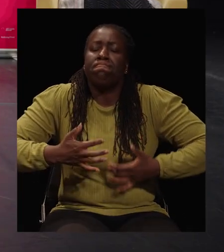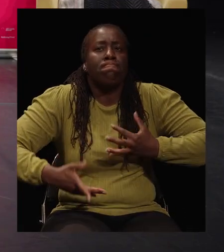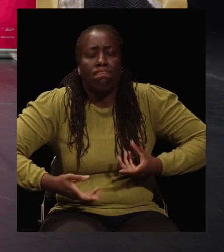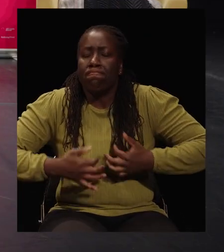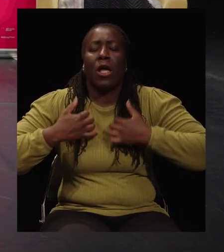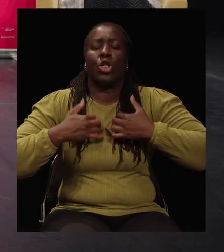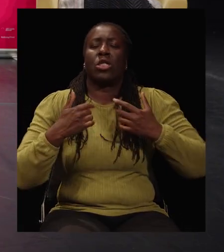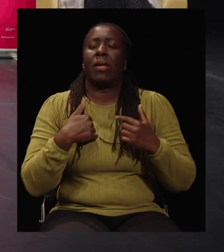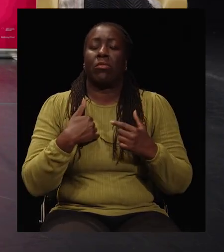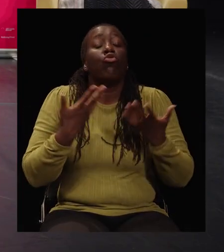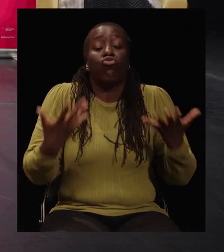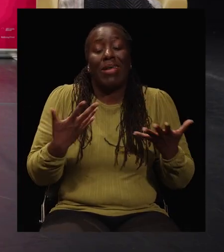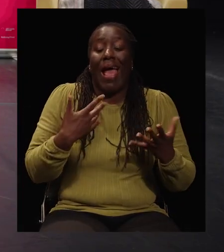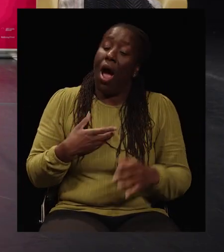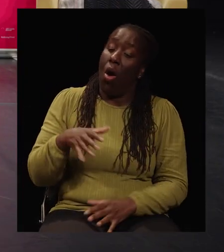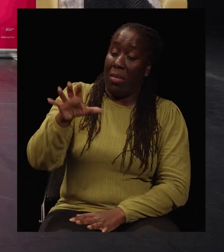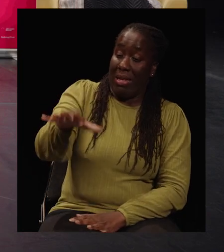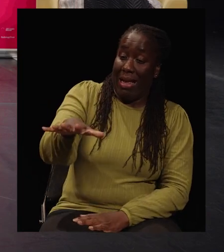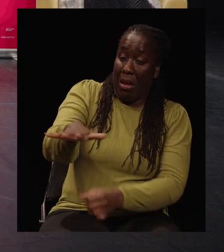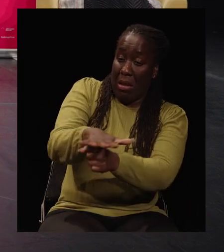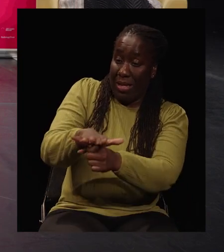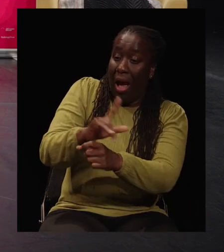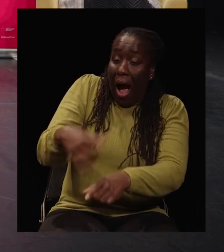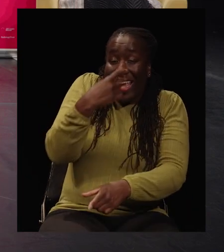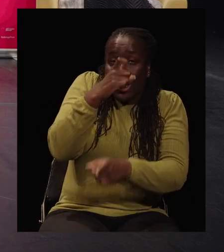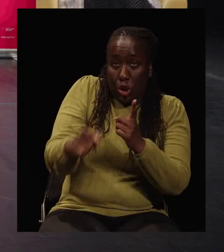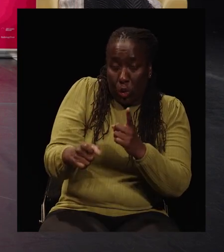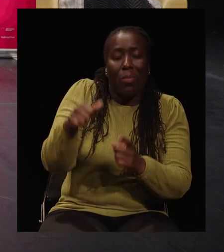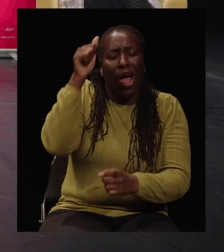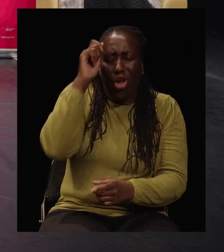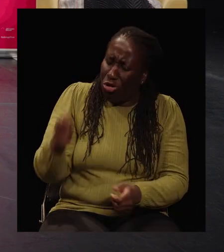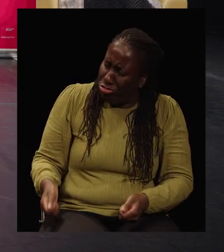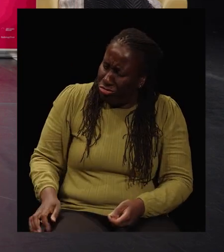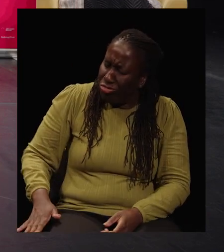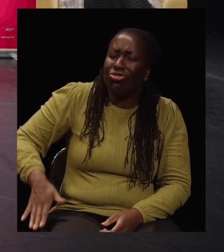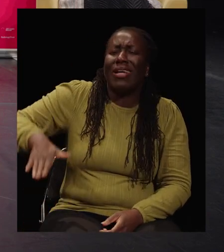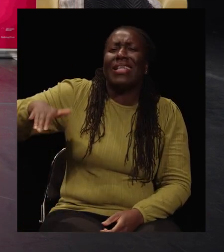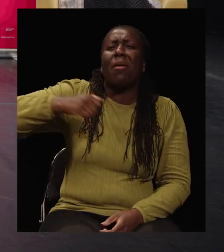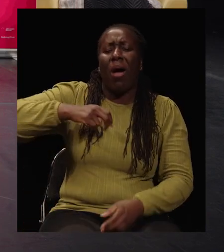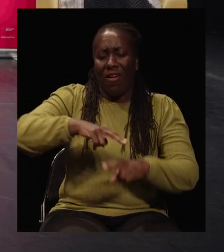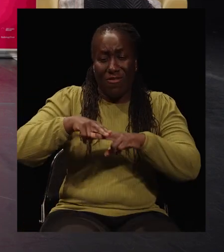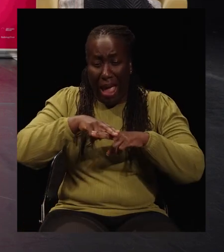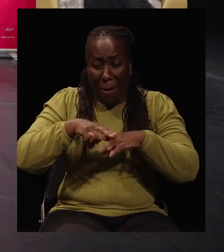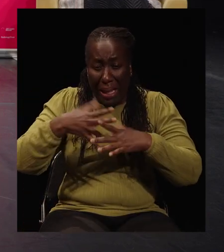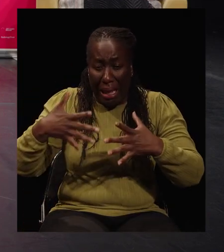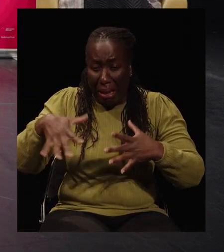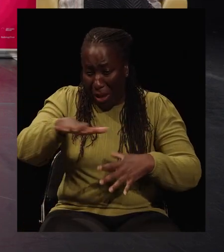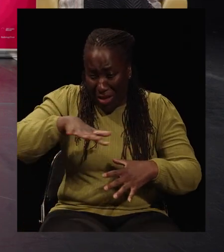I mean, I'm at a place that I can do that now, but I know that growing up in my family, there was a real focus already then like,